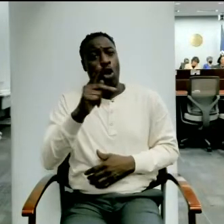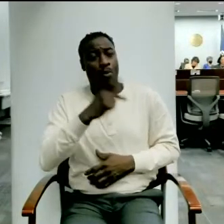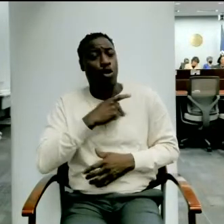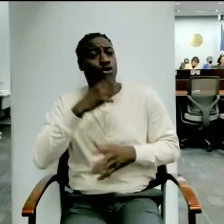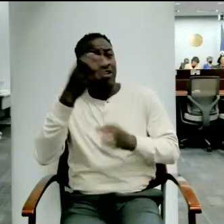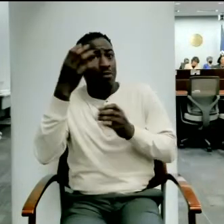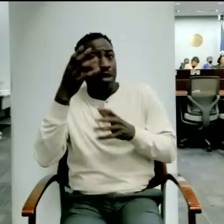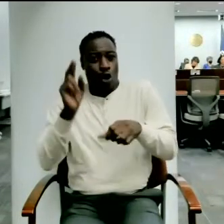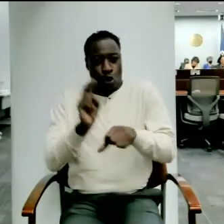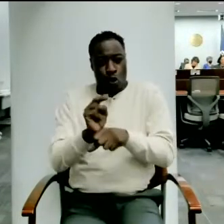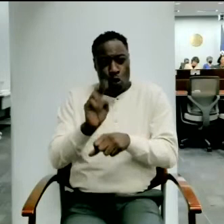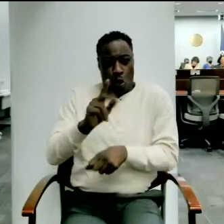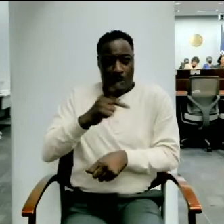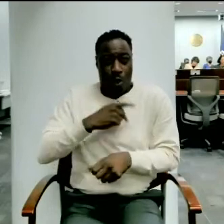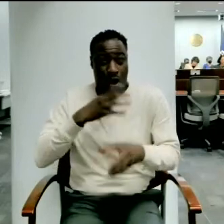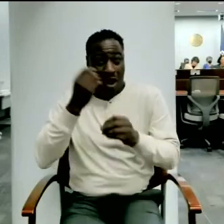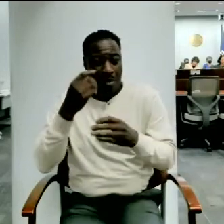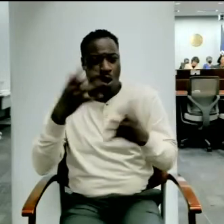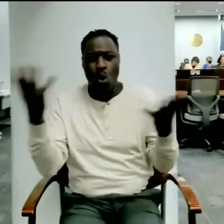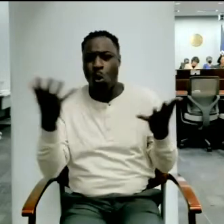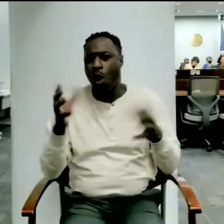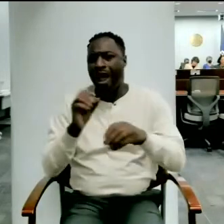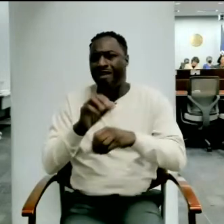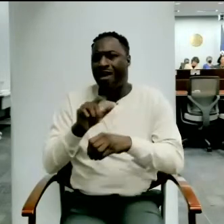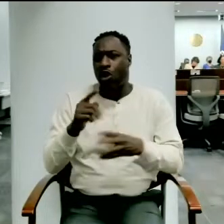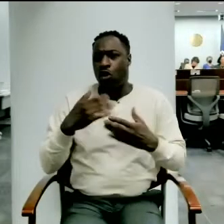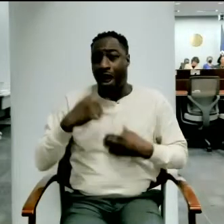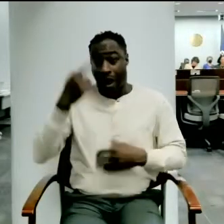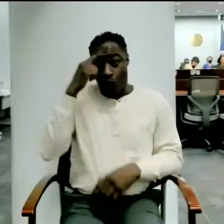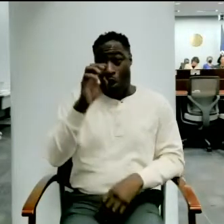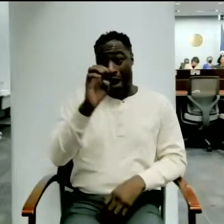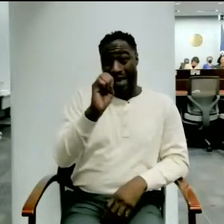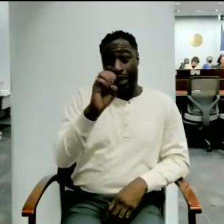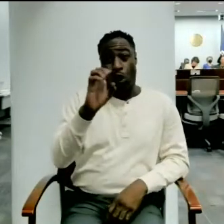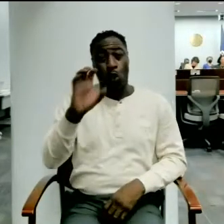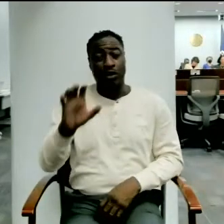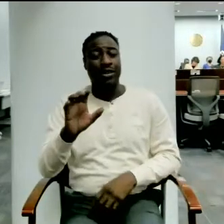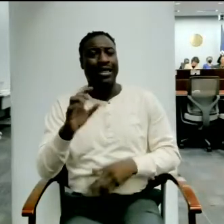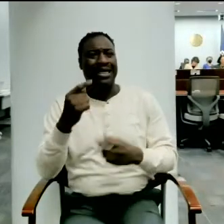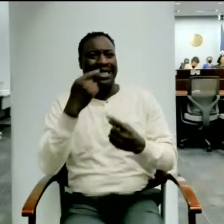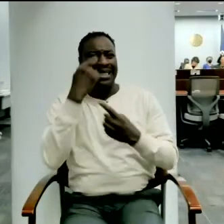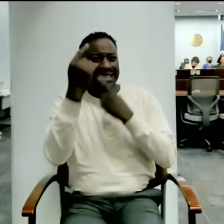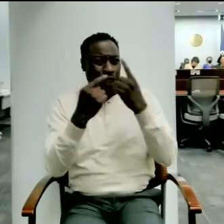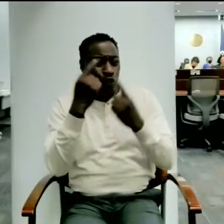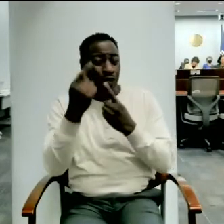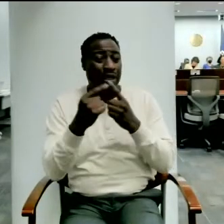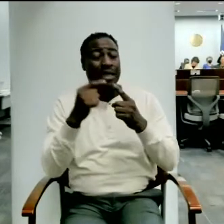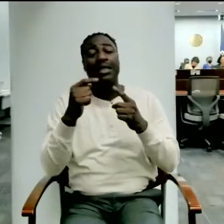What advice do you have for the Commission, as it considers potential additional expanded